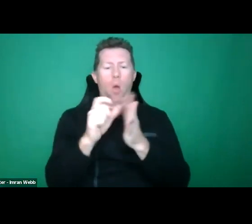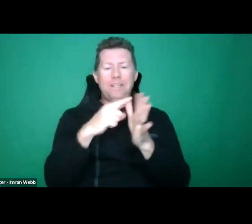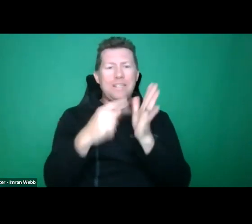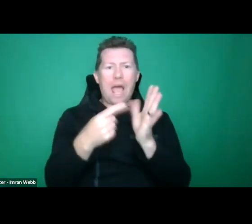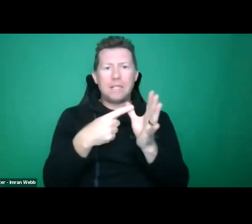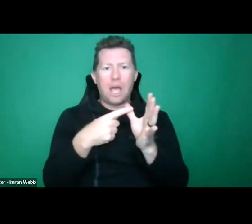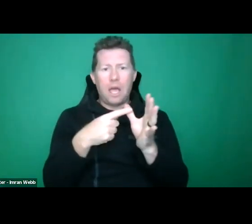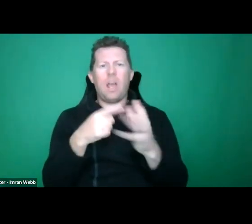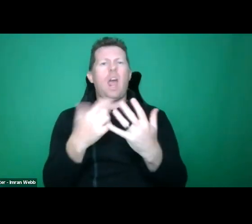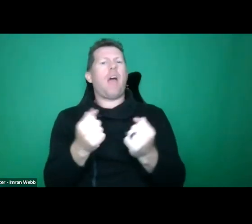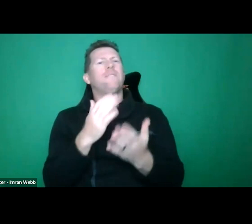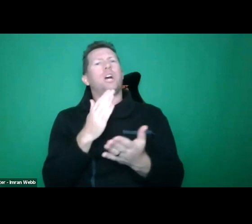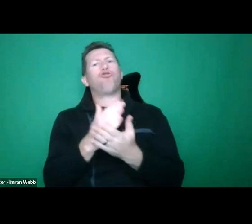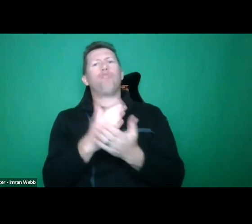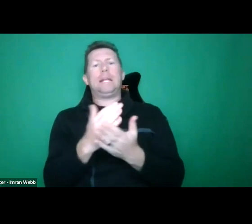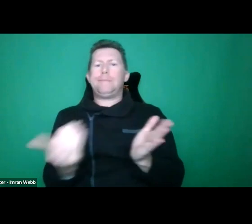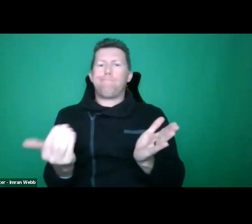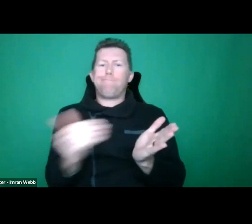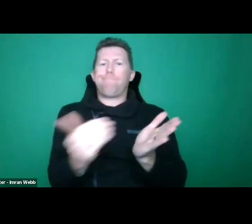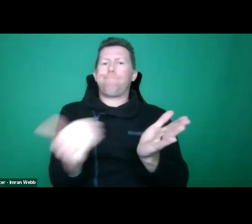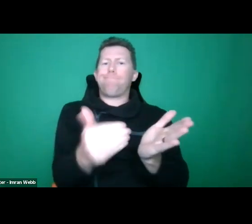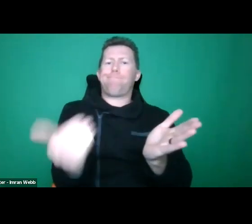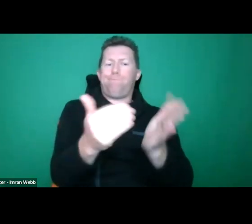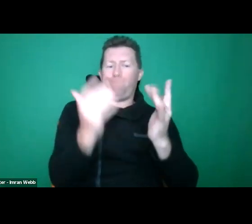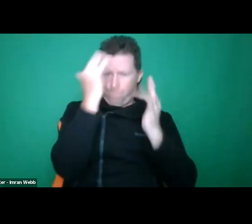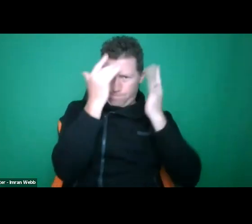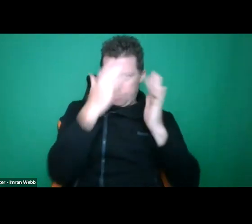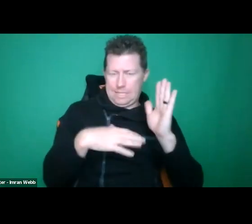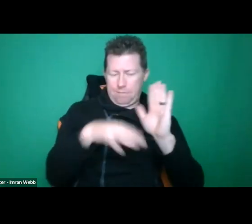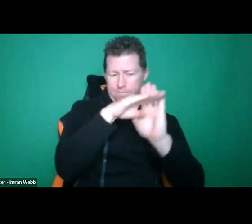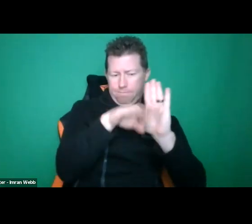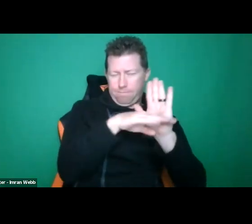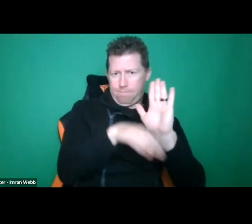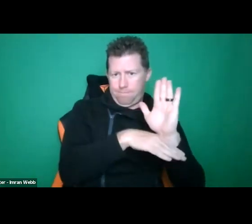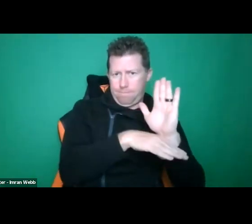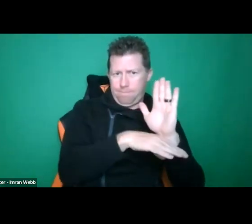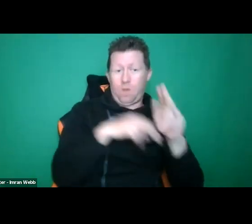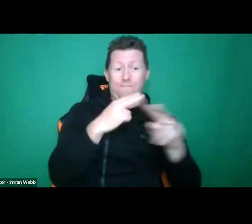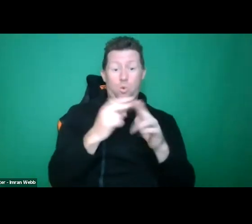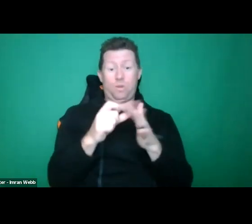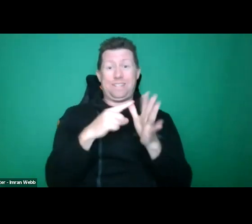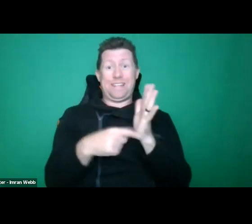There are really additional there are additional considerations related to the use of data relating to people with disability,